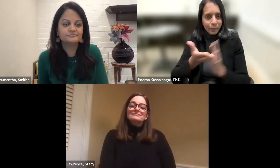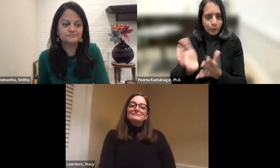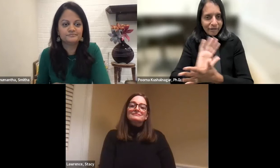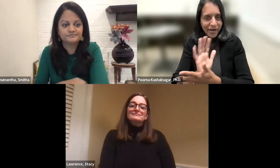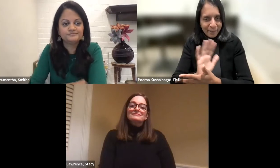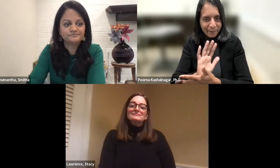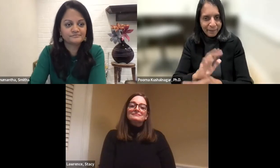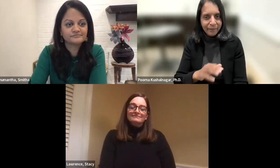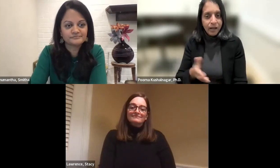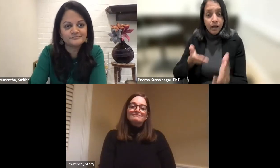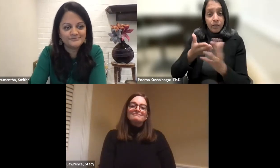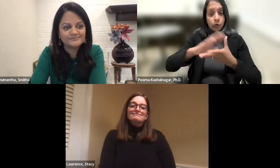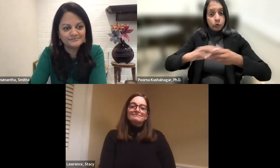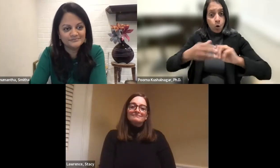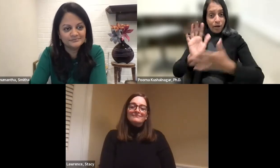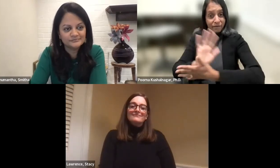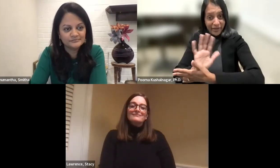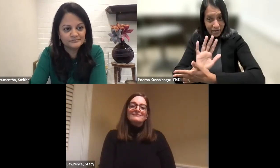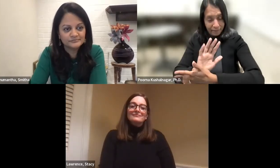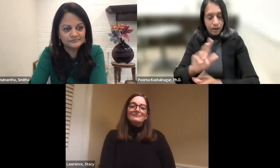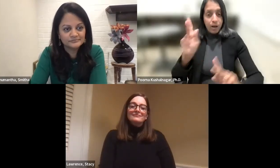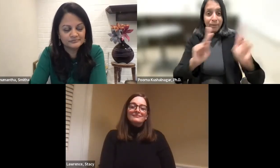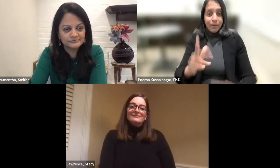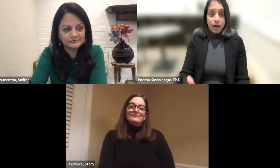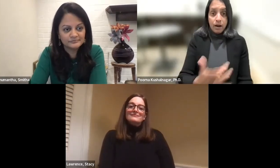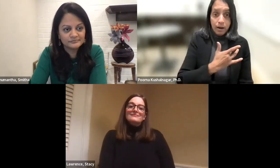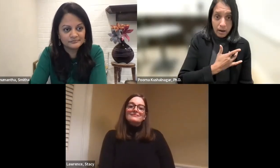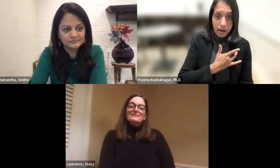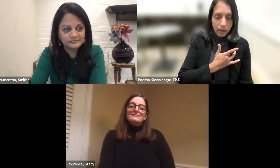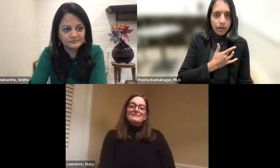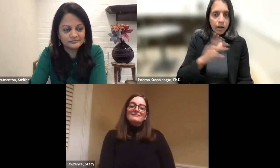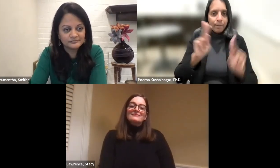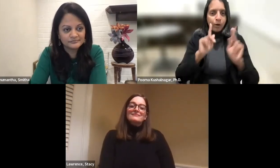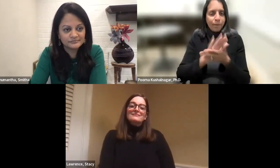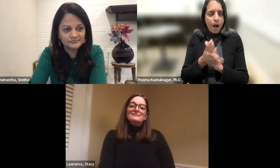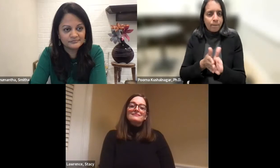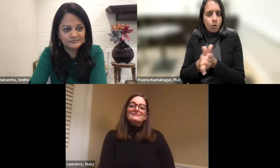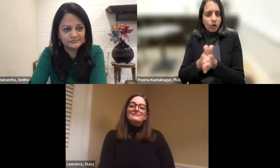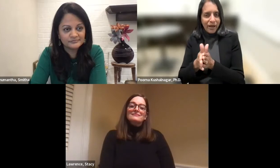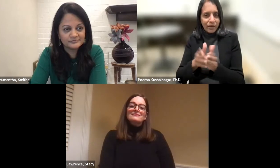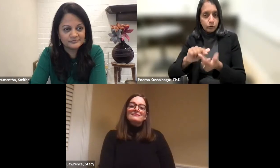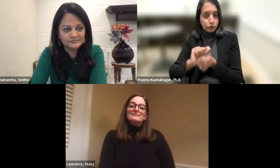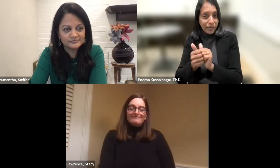to share stories through film, and also, once people see this film,